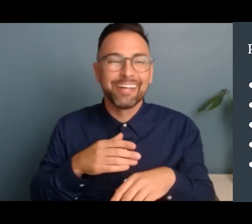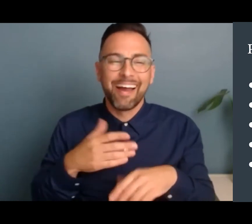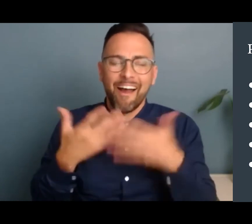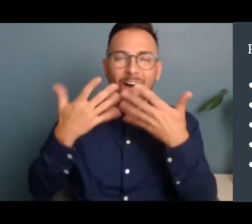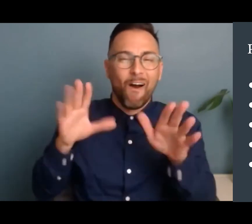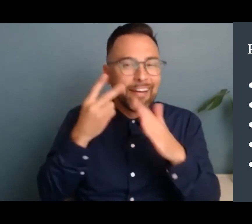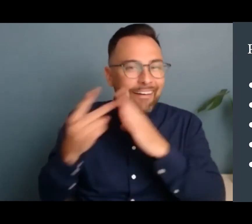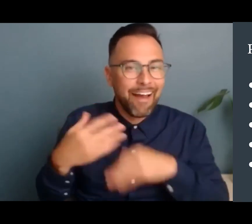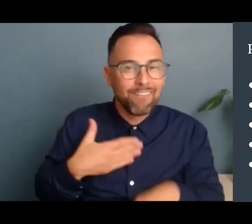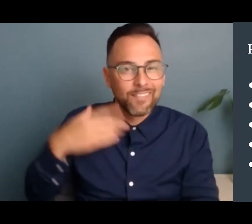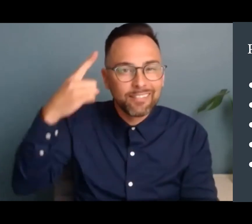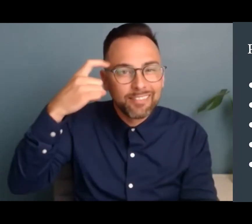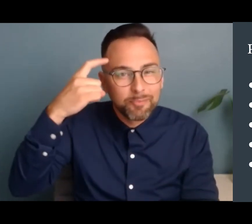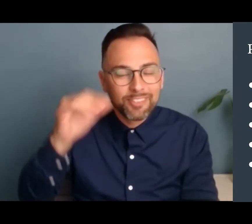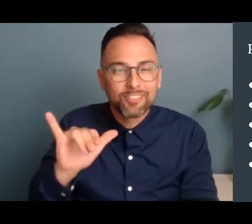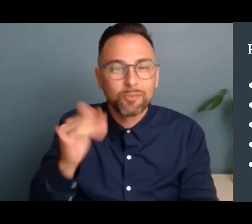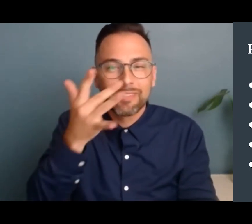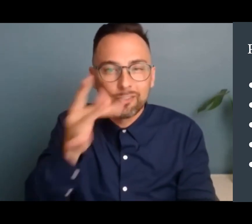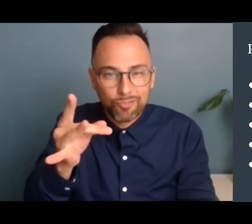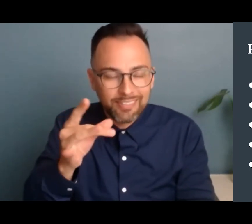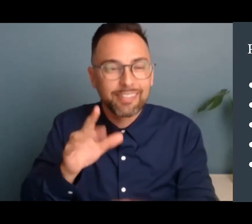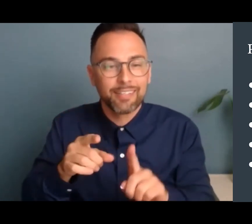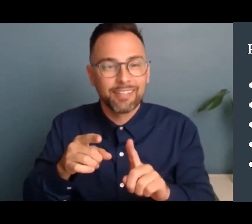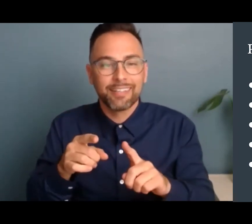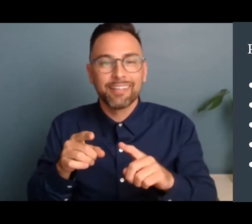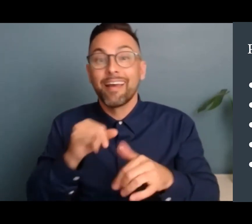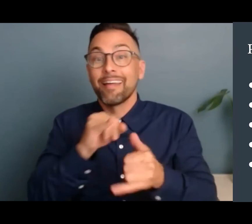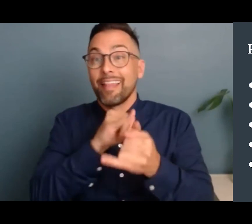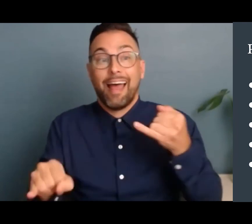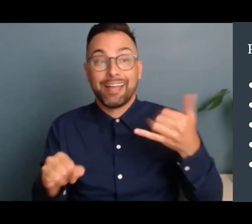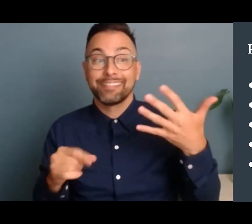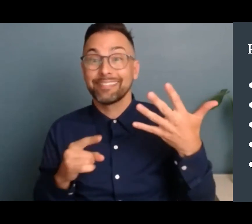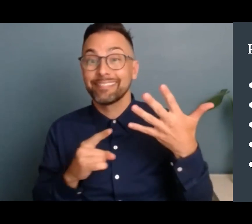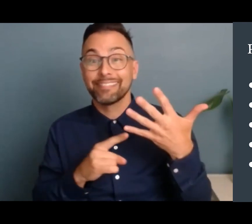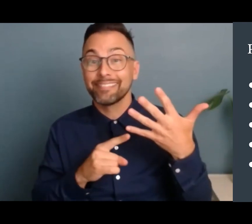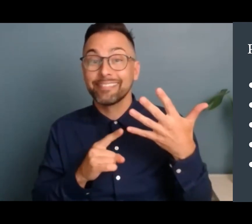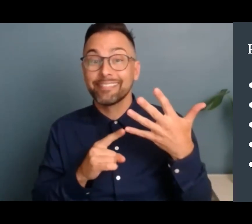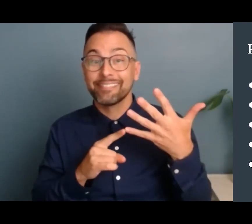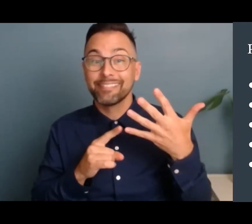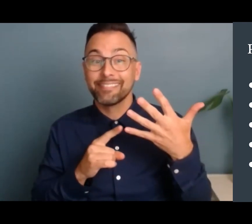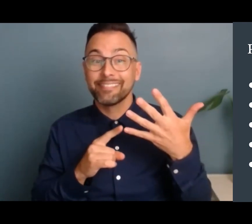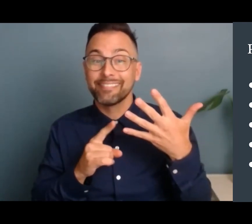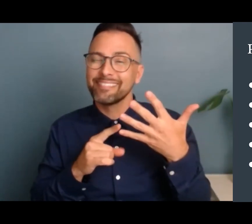Sort of had a suspicion. So this is interesting. That final choice that you all were posed with,